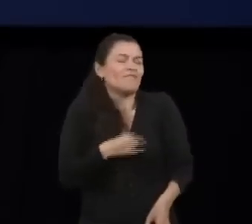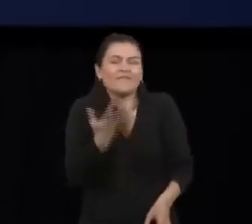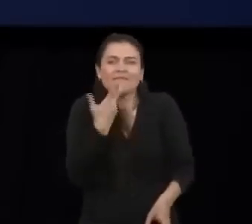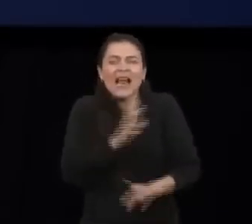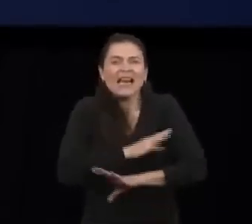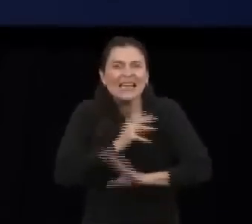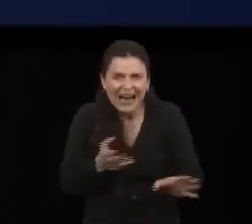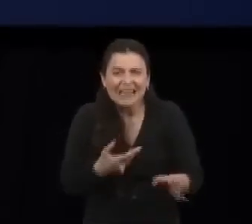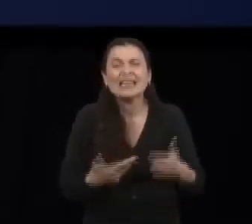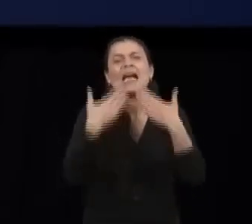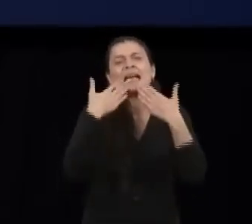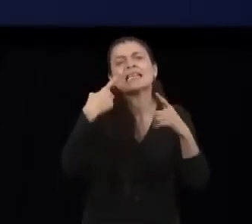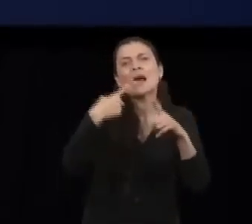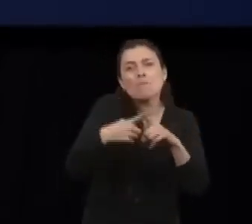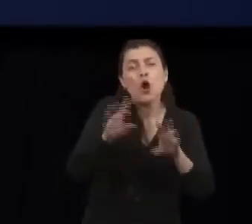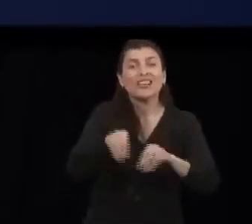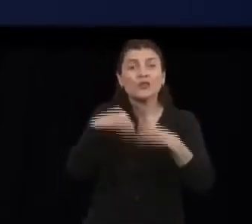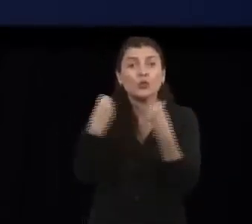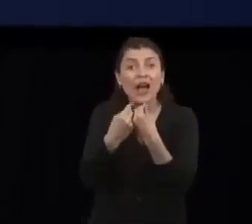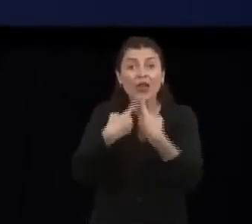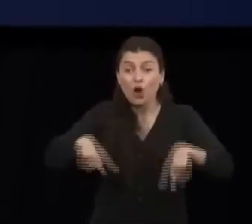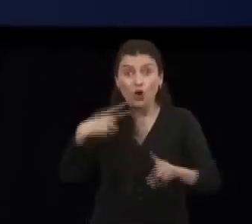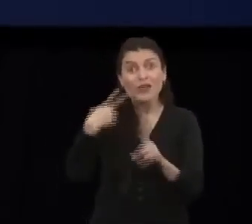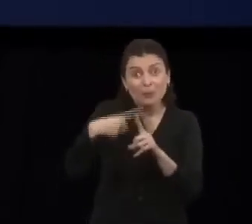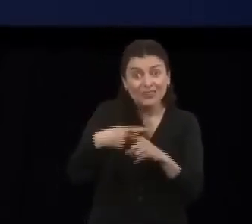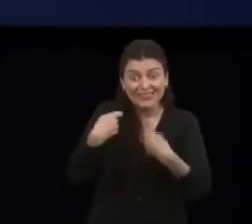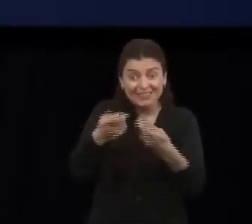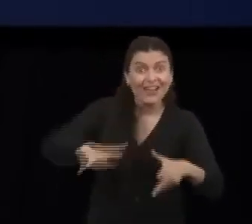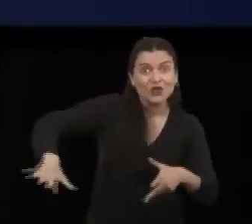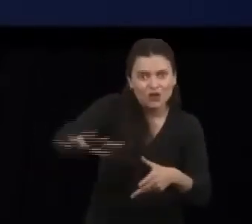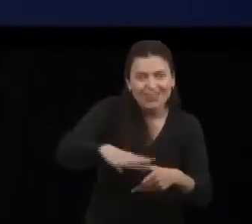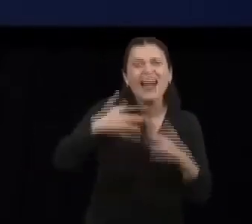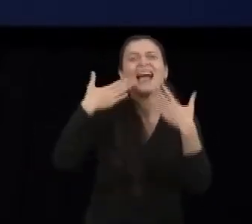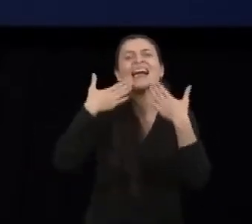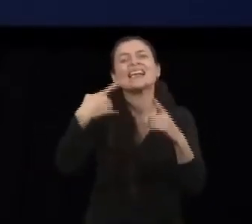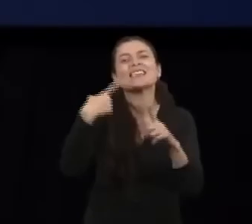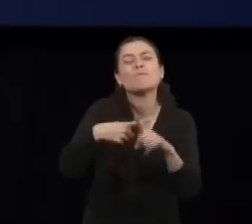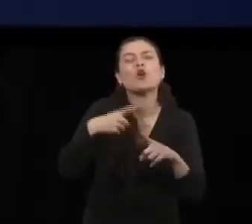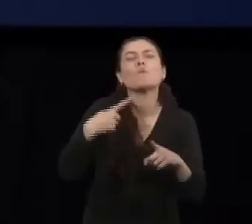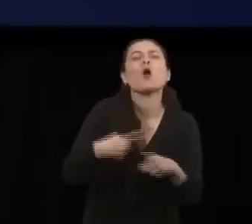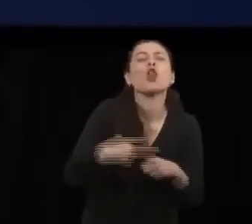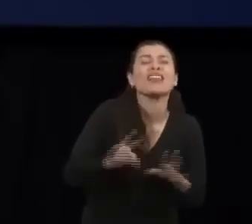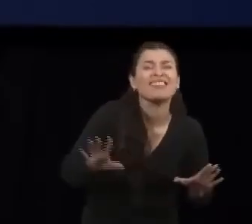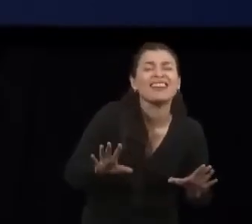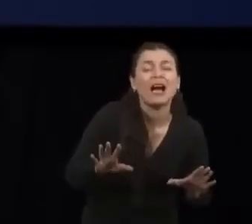that happens in the model is thanks to politics. And all the bad things have someone to blame.